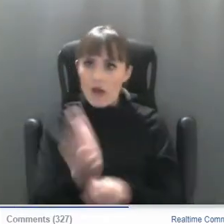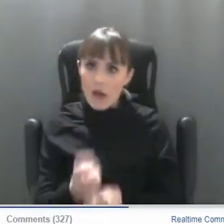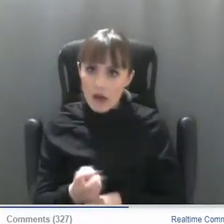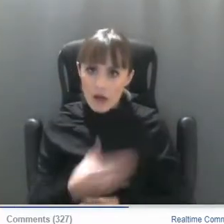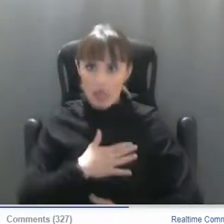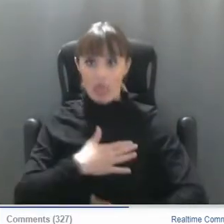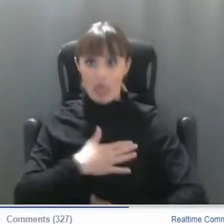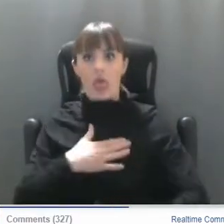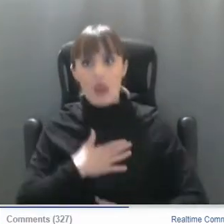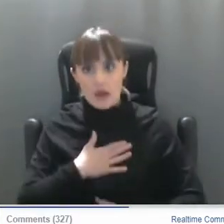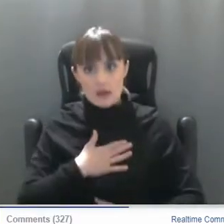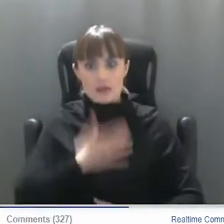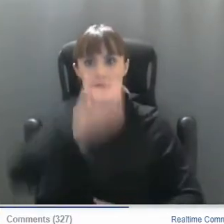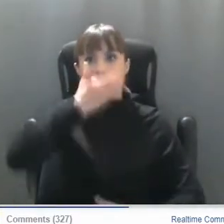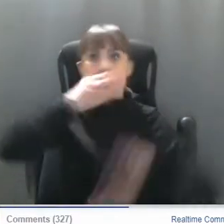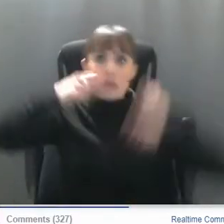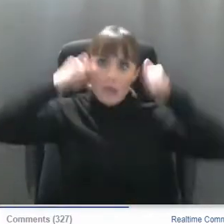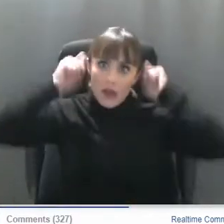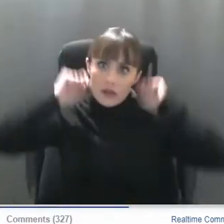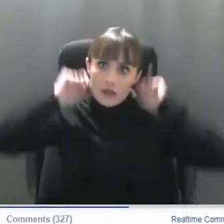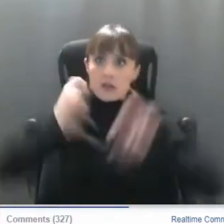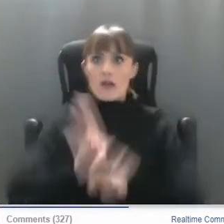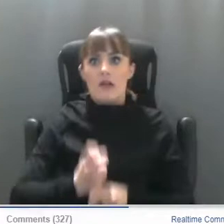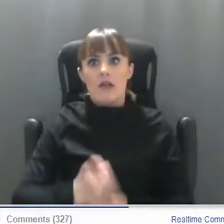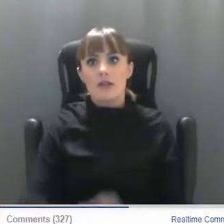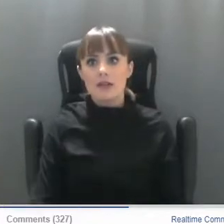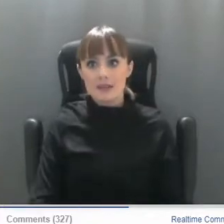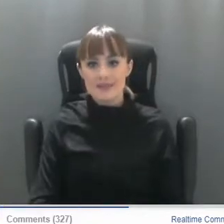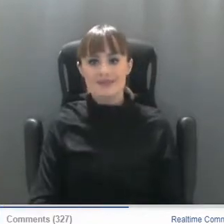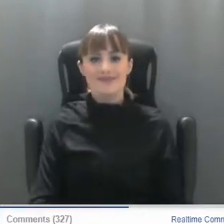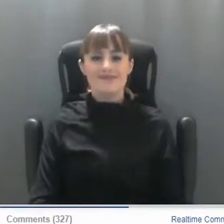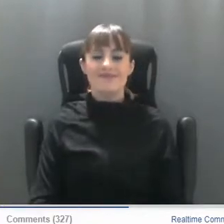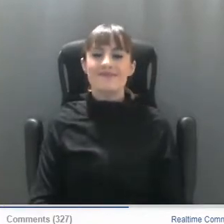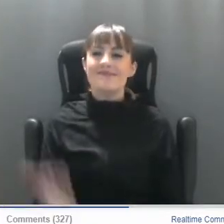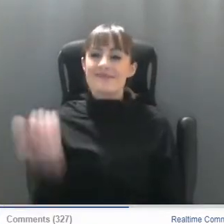any other questions about what's happening up here at the zoo? Thought this